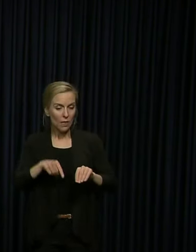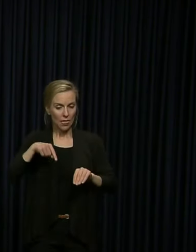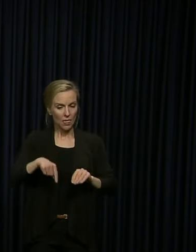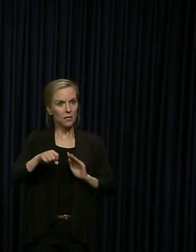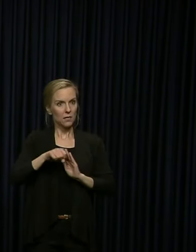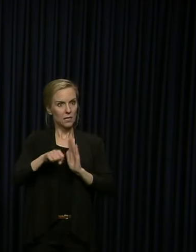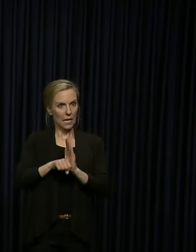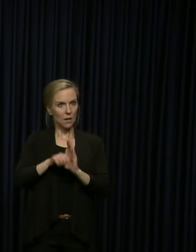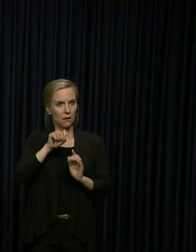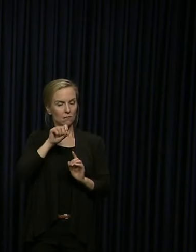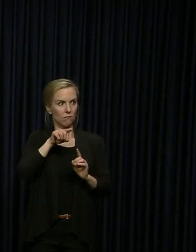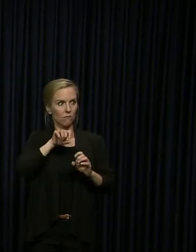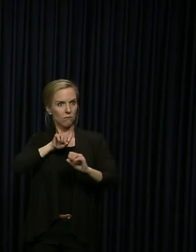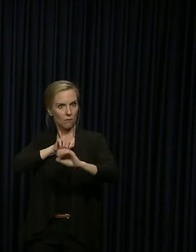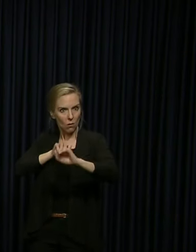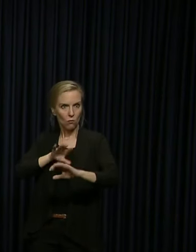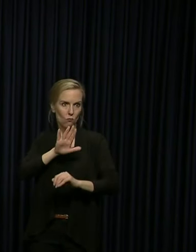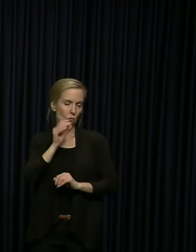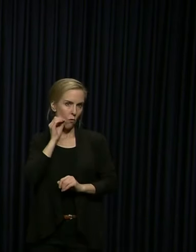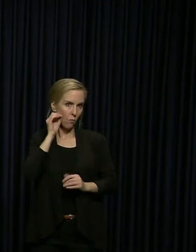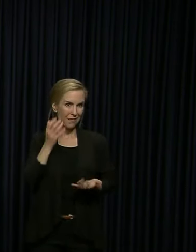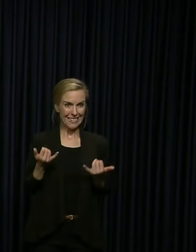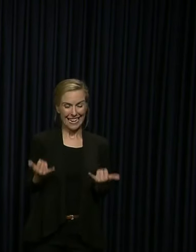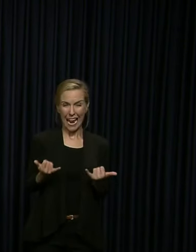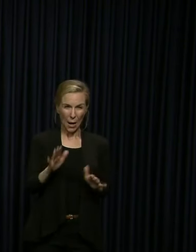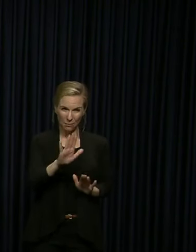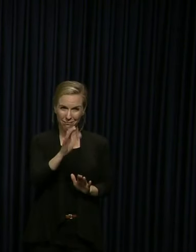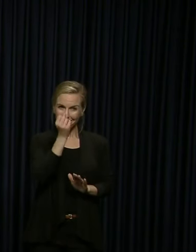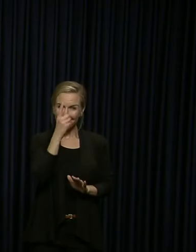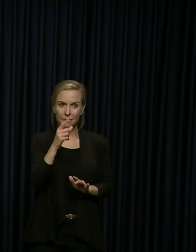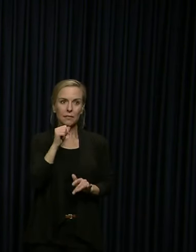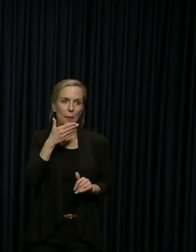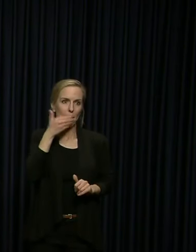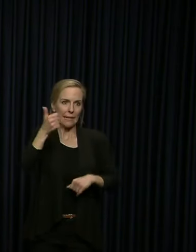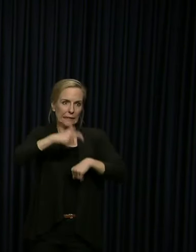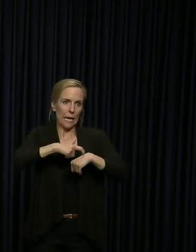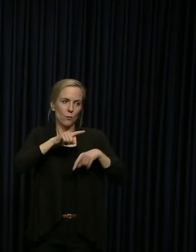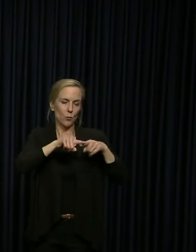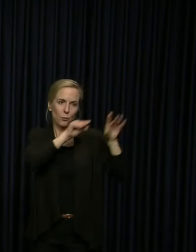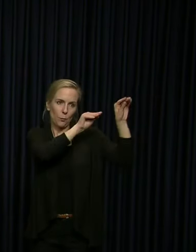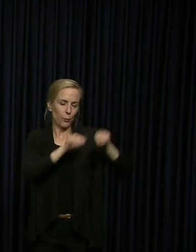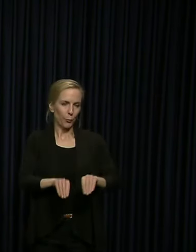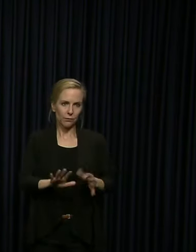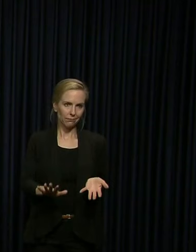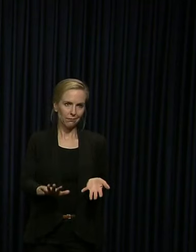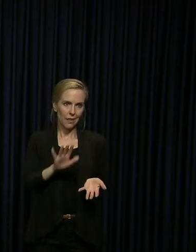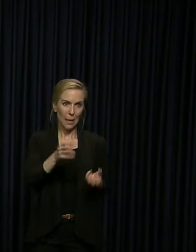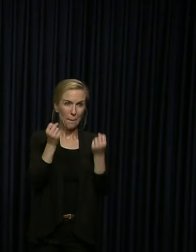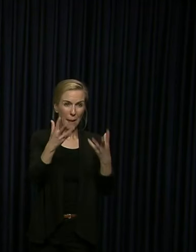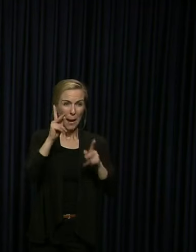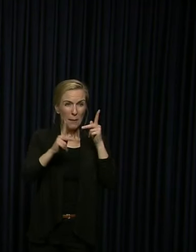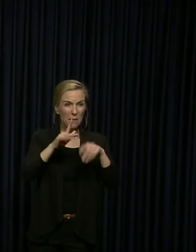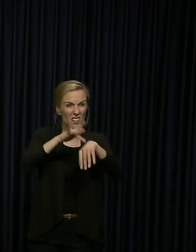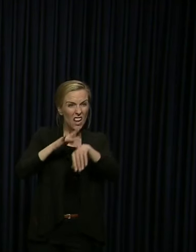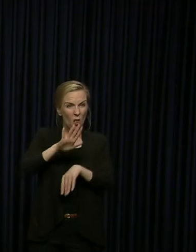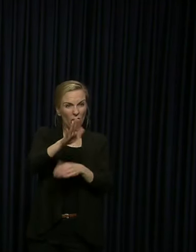THERE ARE LIKELY PEOPLE THAT WE HAVE LOST THAT THE OTHER COMORBIDITIES WOULD HAVE BEEN